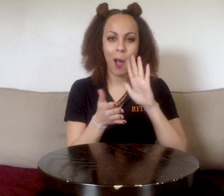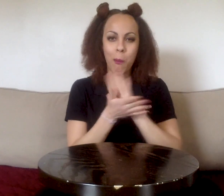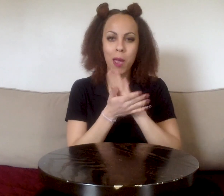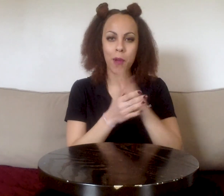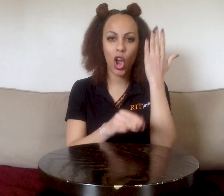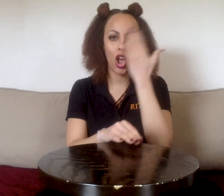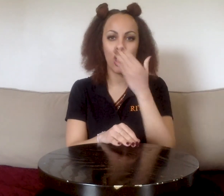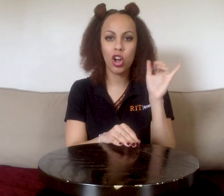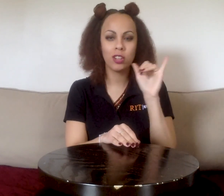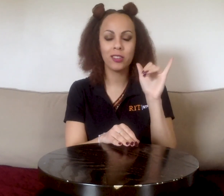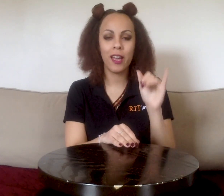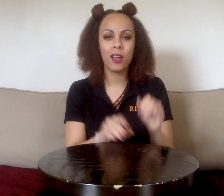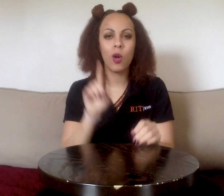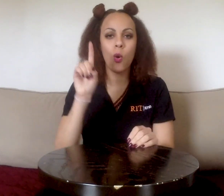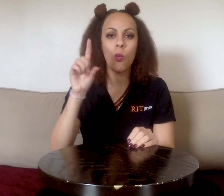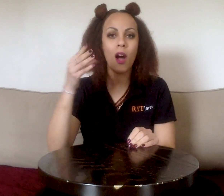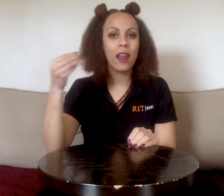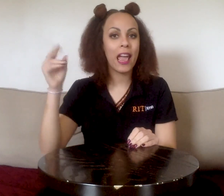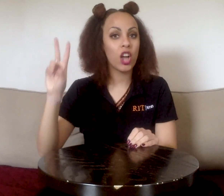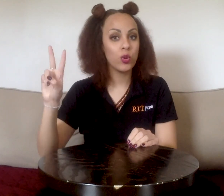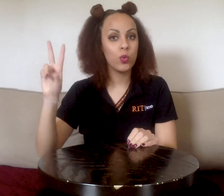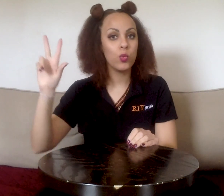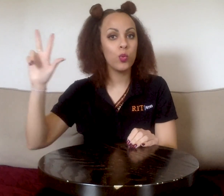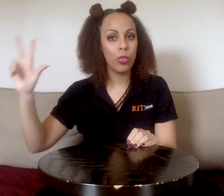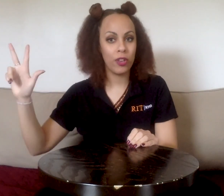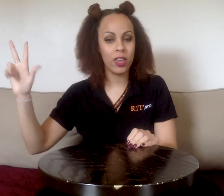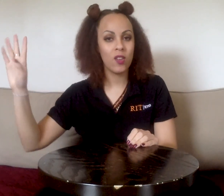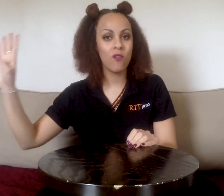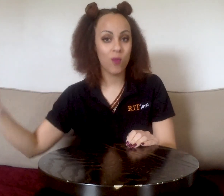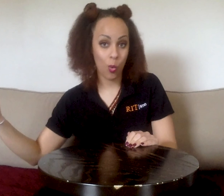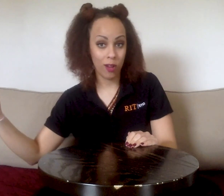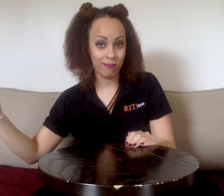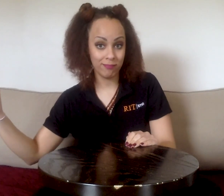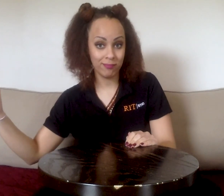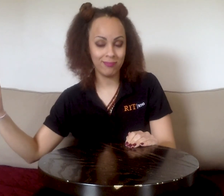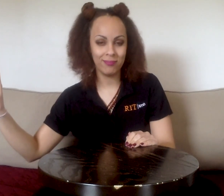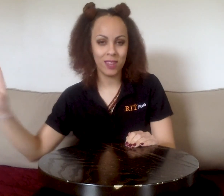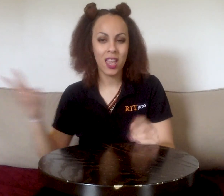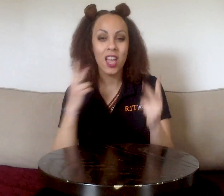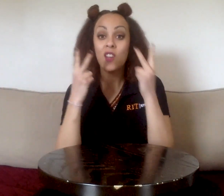One paper it looks like: "One and two, three four".